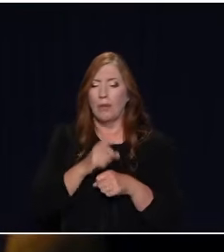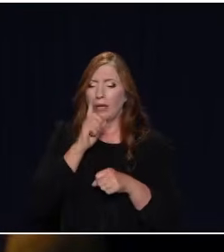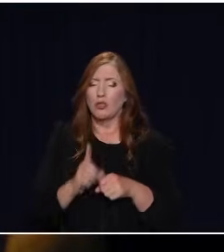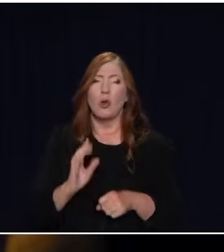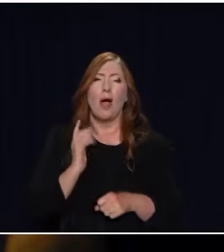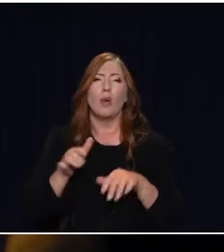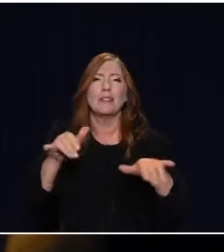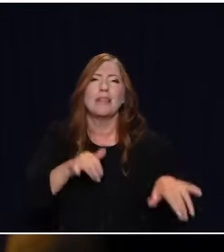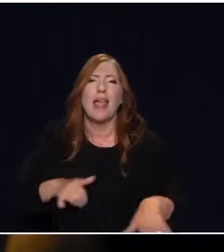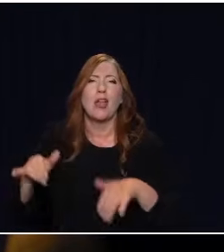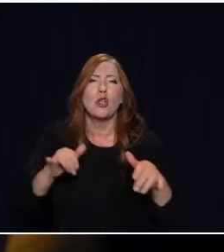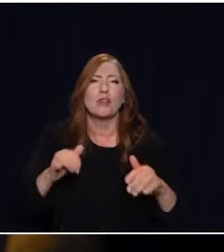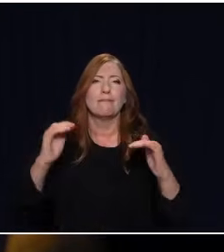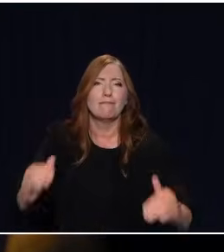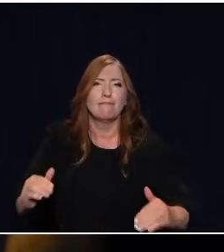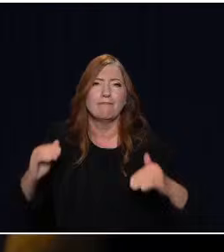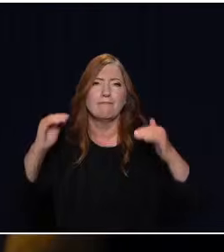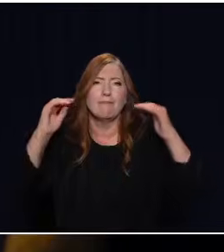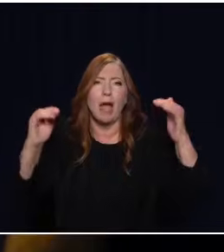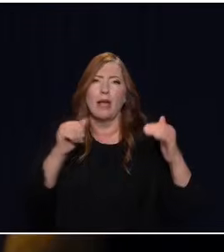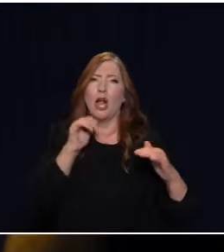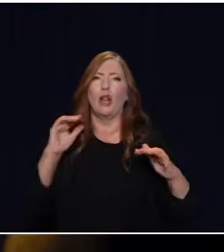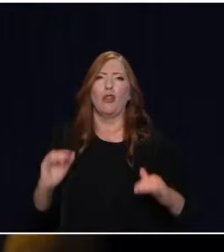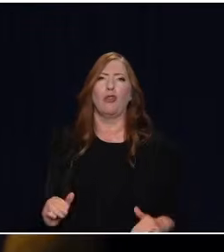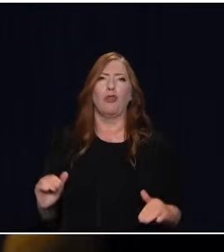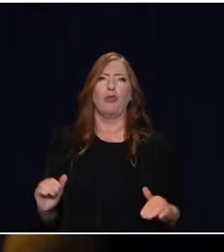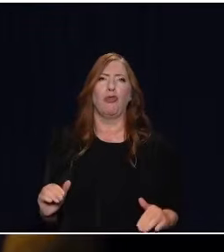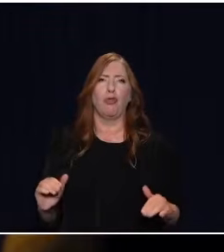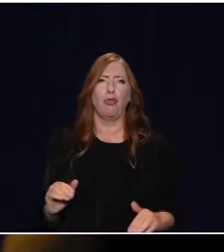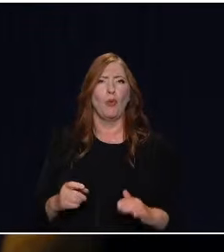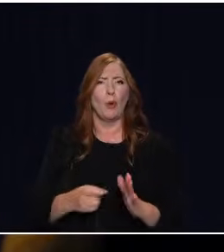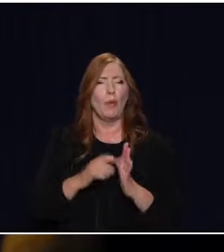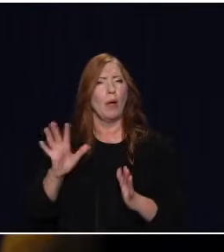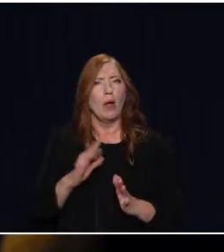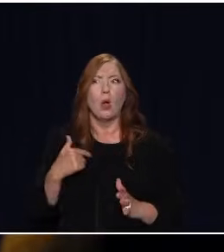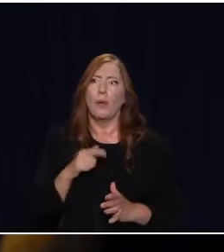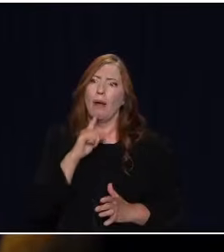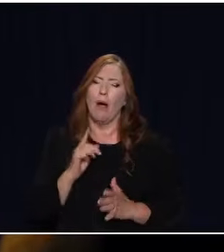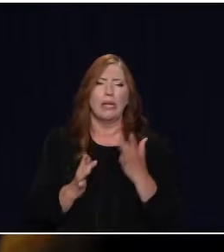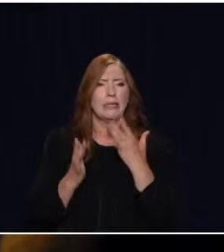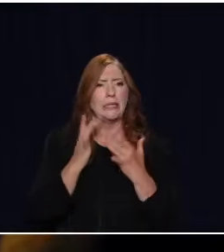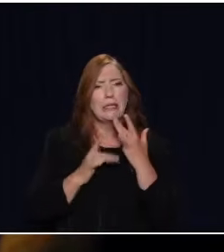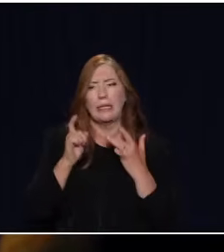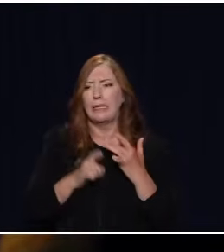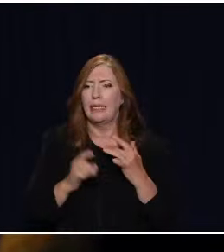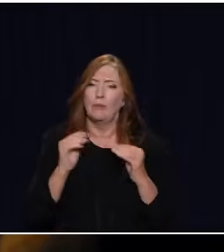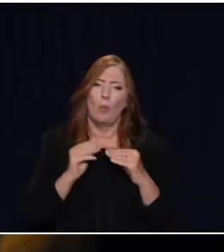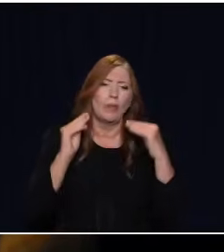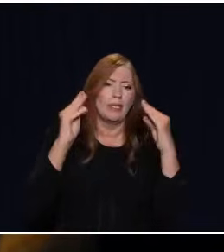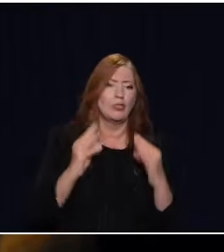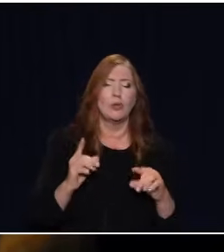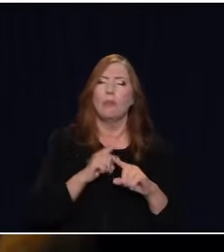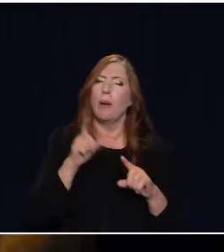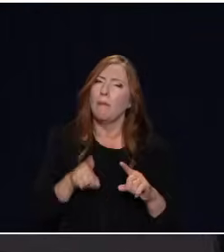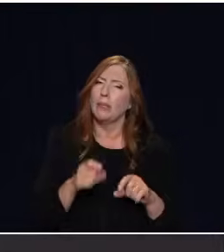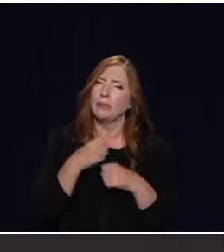SPECIFIC REGARDING TEACHER CERTIFICATION? FIRST OF ALL, WE WANT TO KEEP OUR STANDARDS HIGH FOR TEACHER